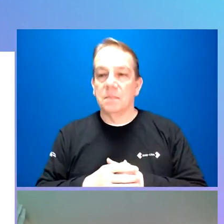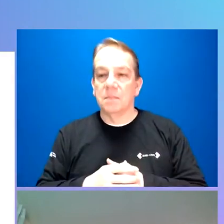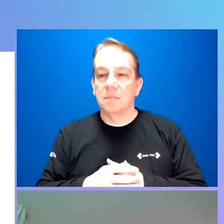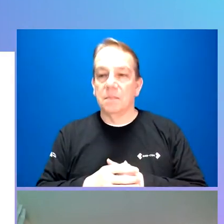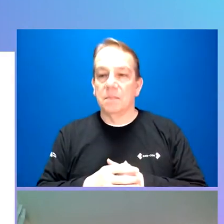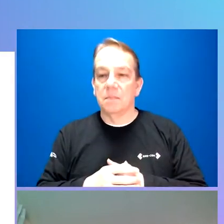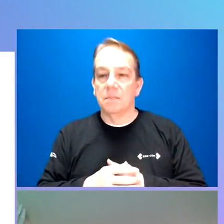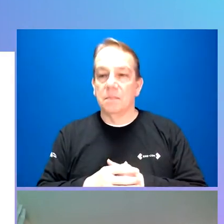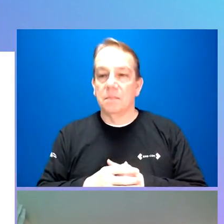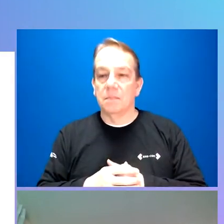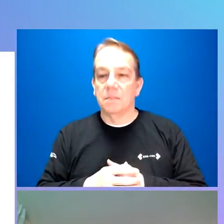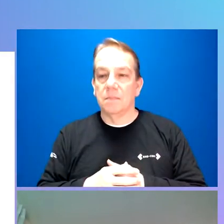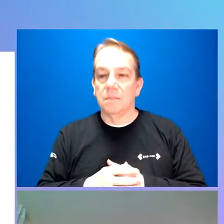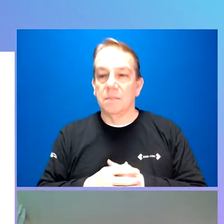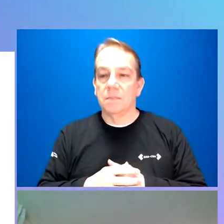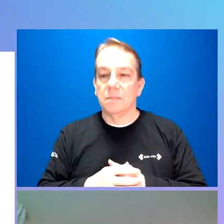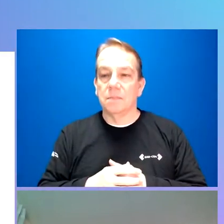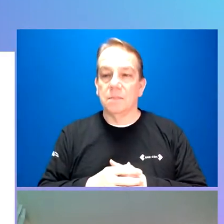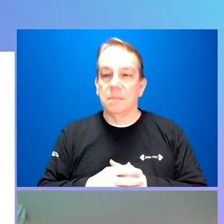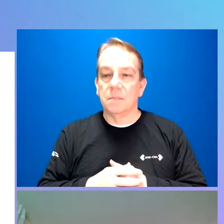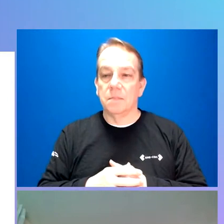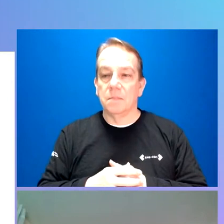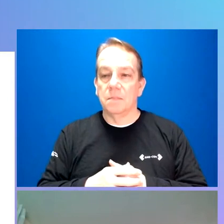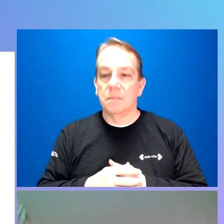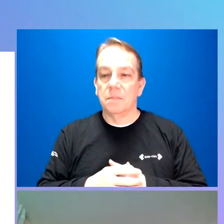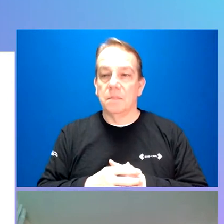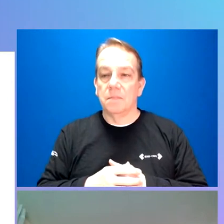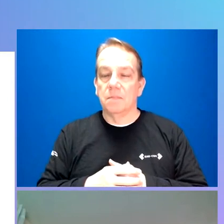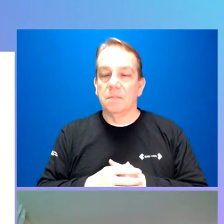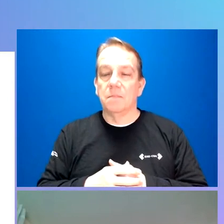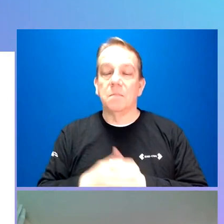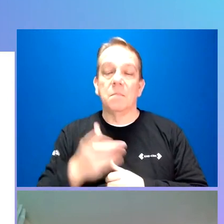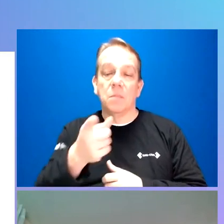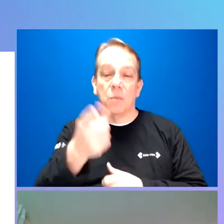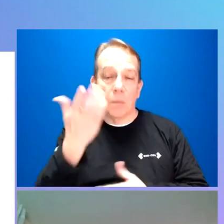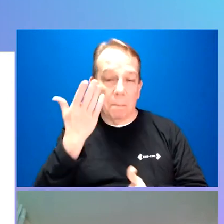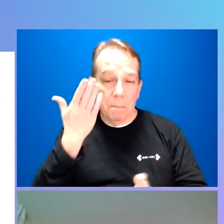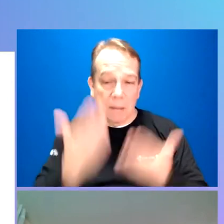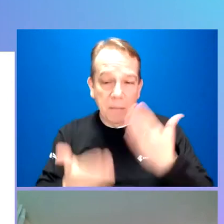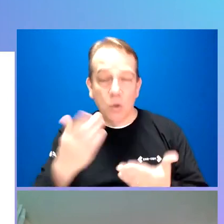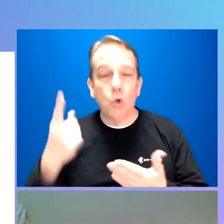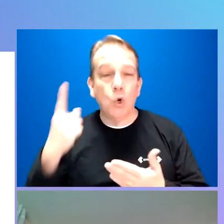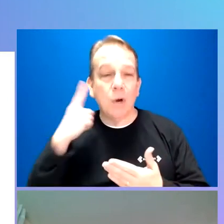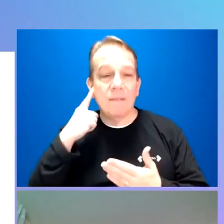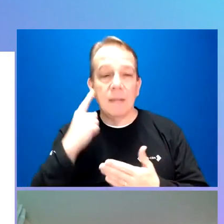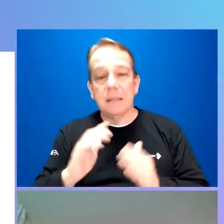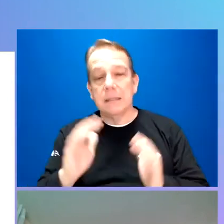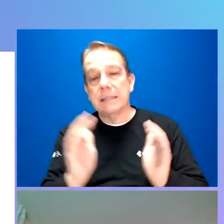we so, uh, that you may have heard of this little company